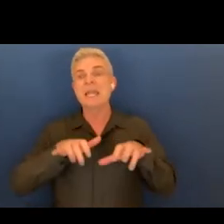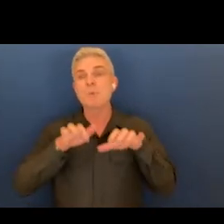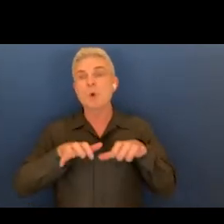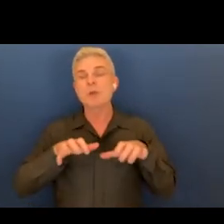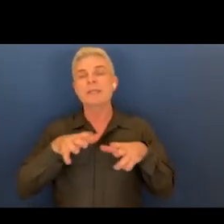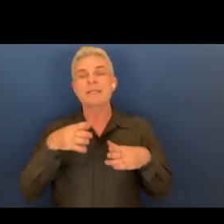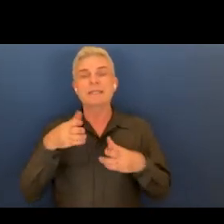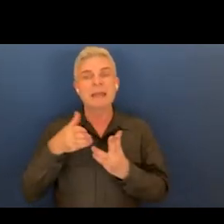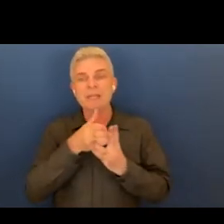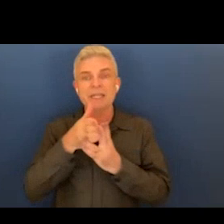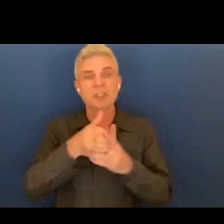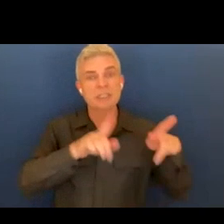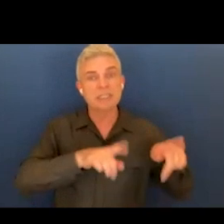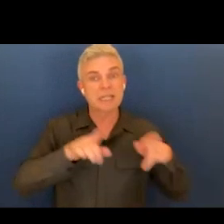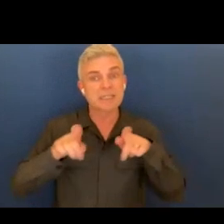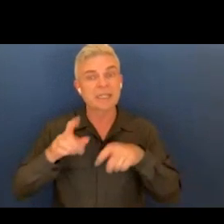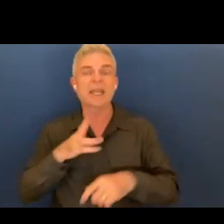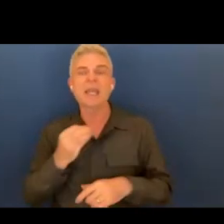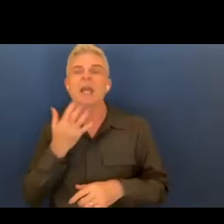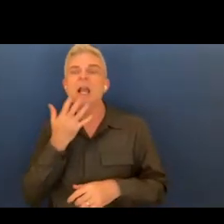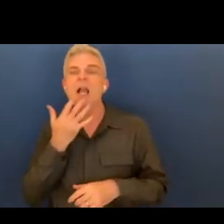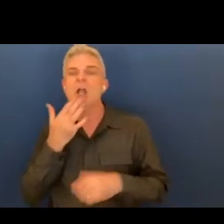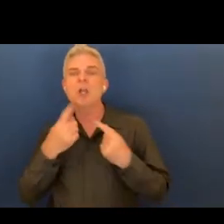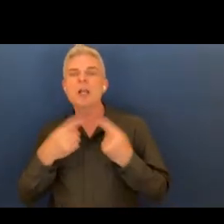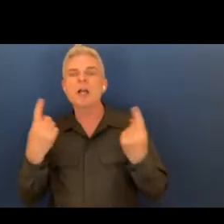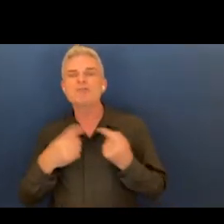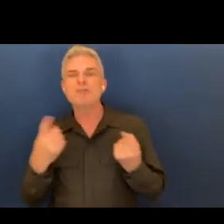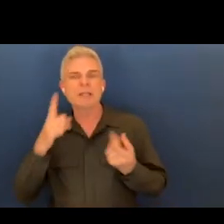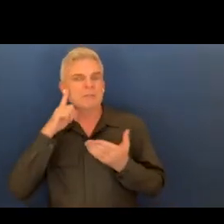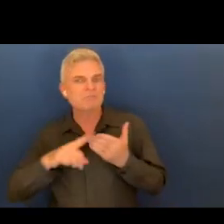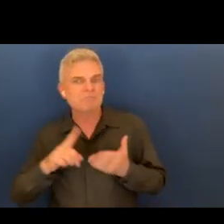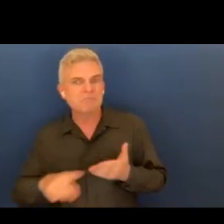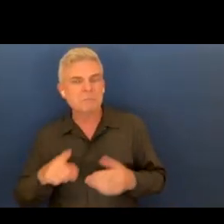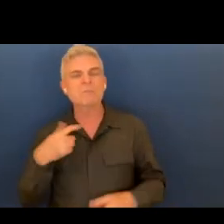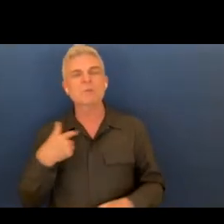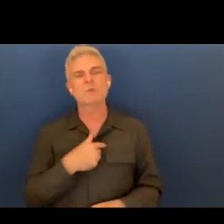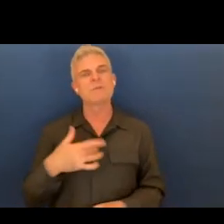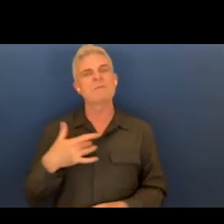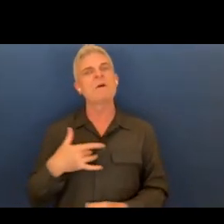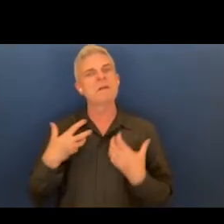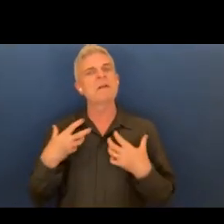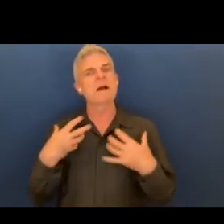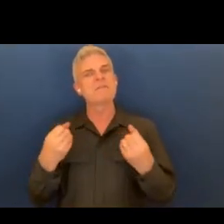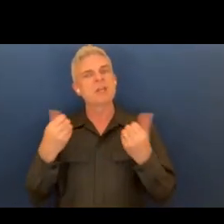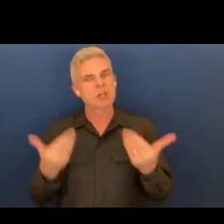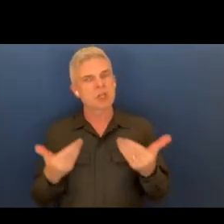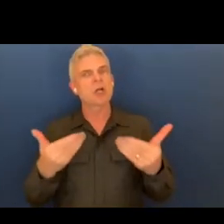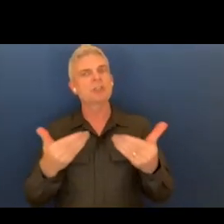testing, and color contrast validation. We felt confident launching with full compliance